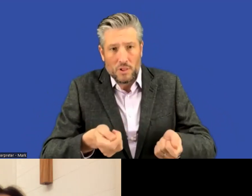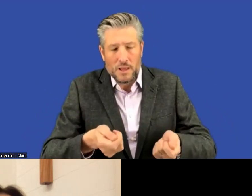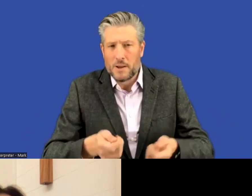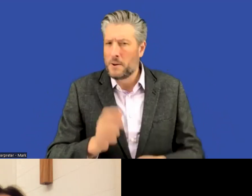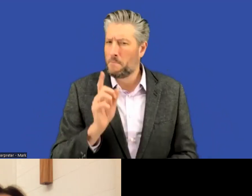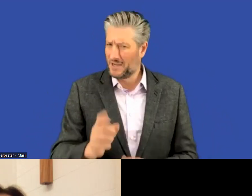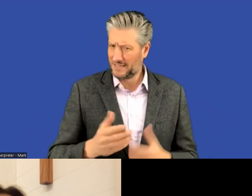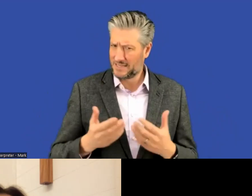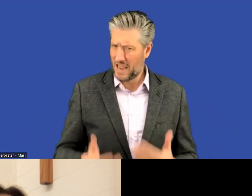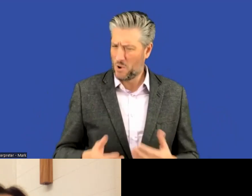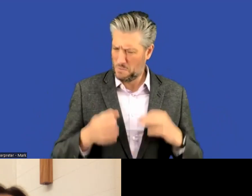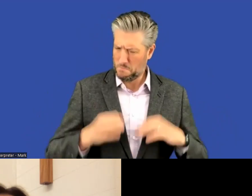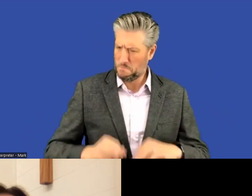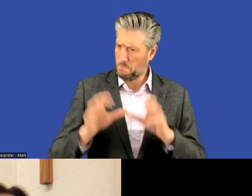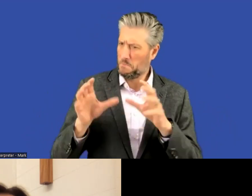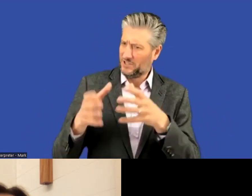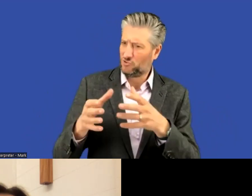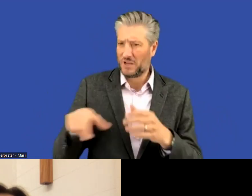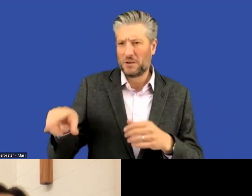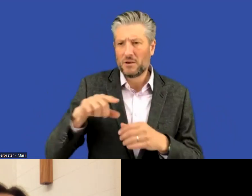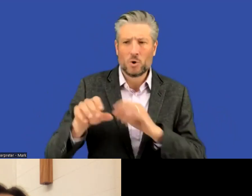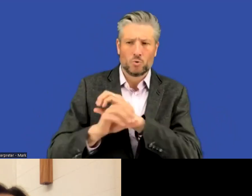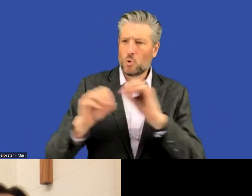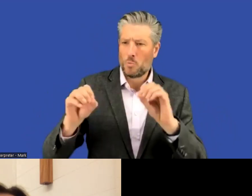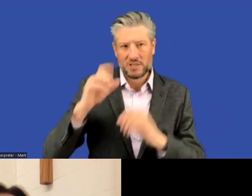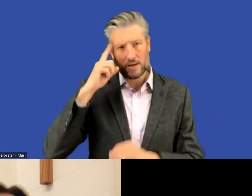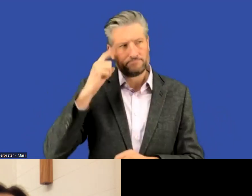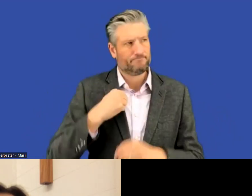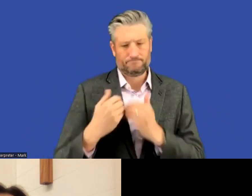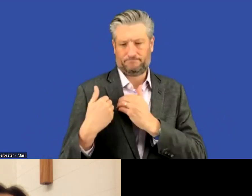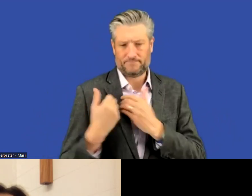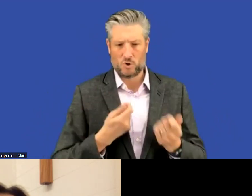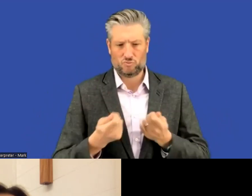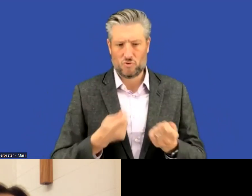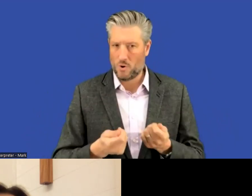that someone is supposed to make control. So that's just fake.